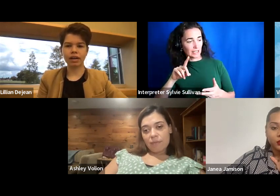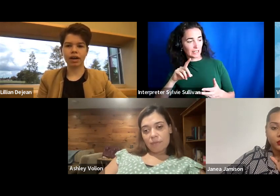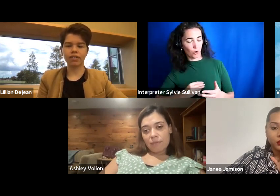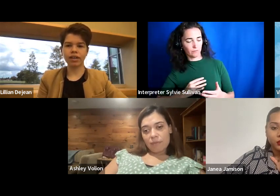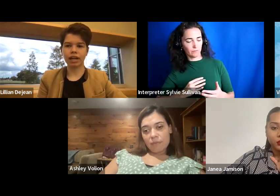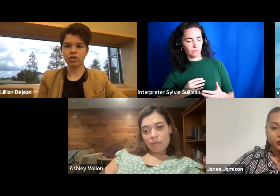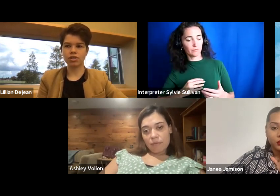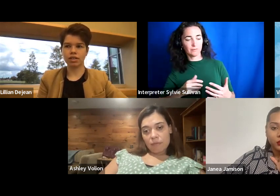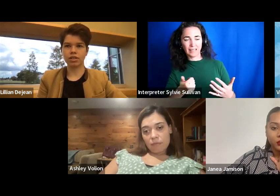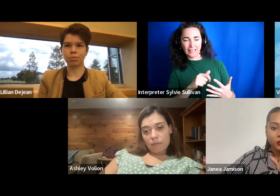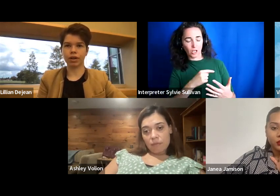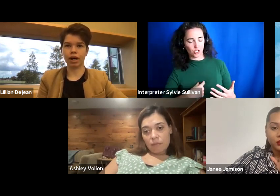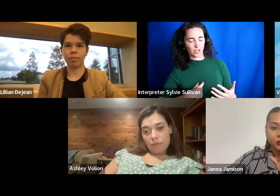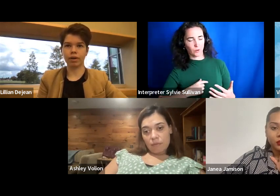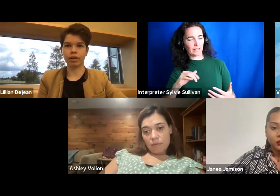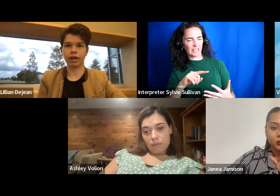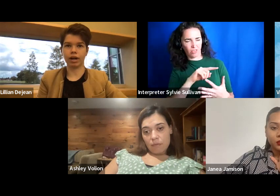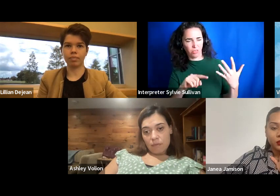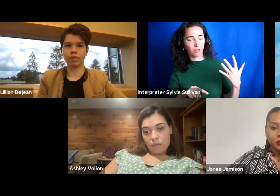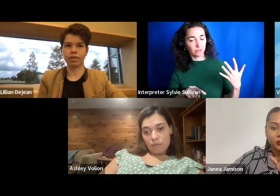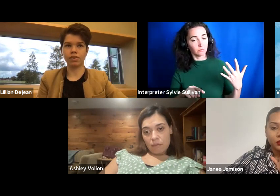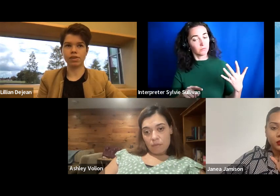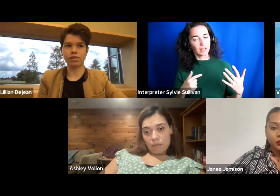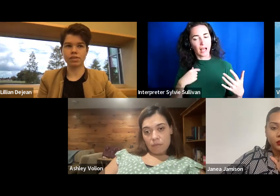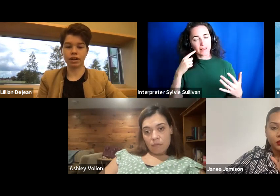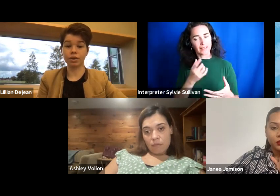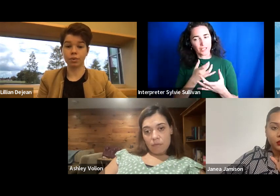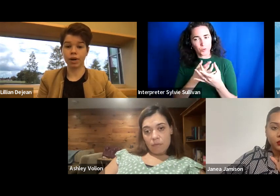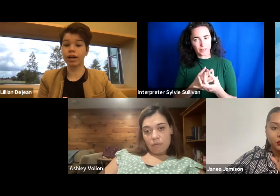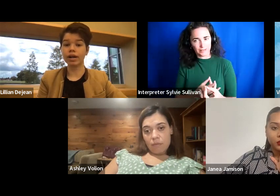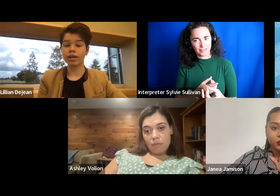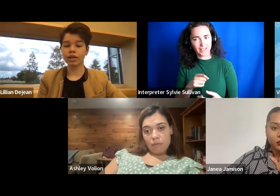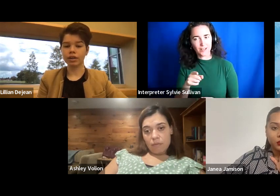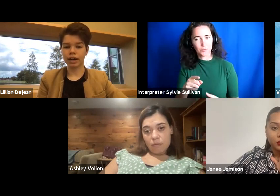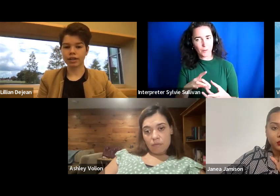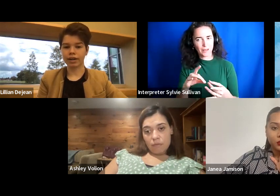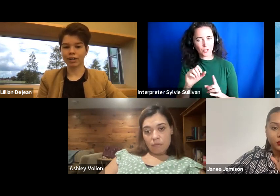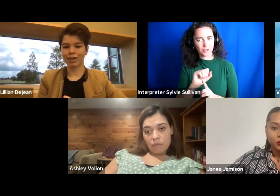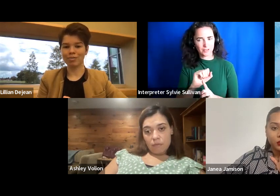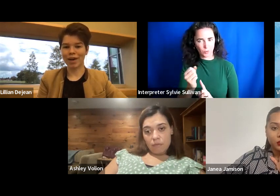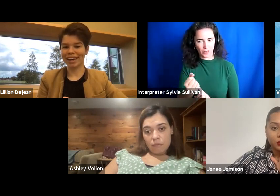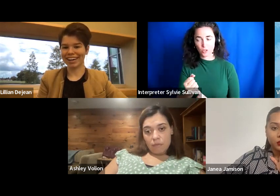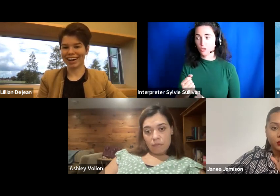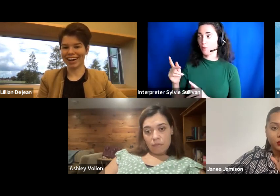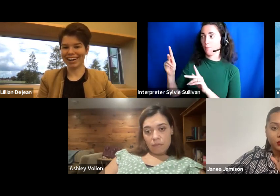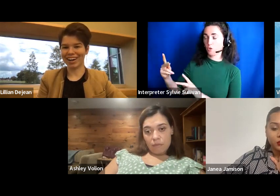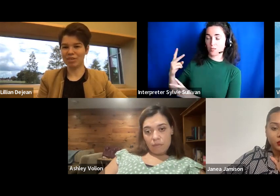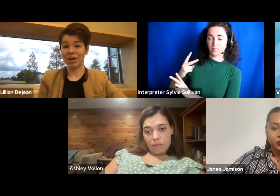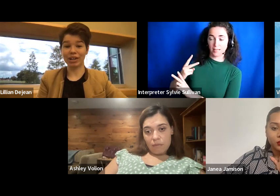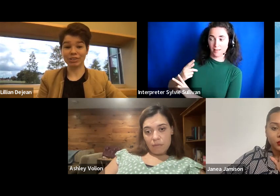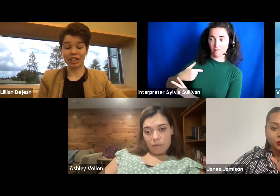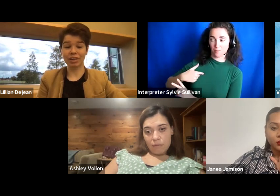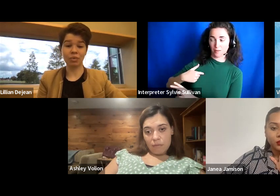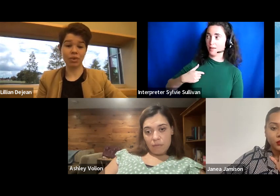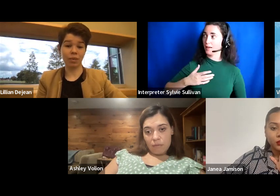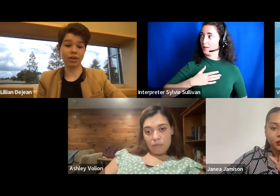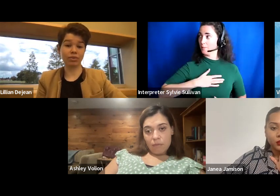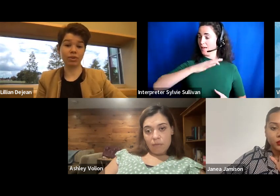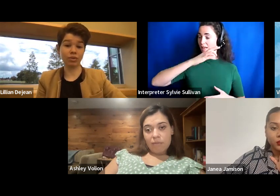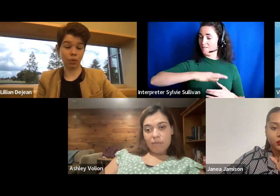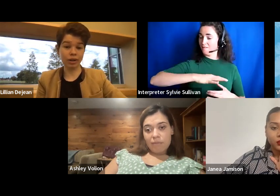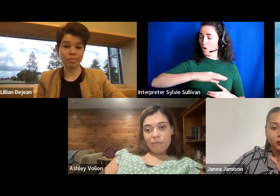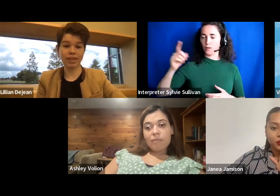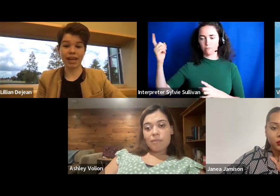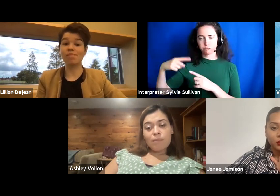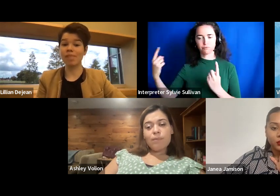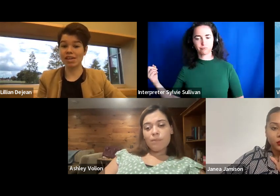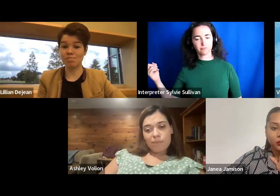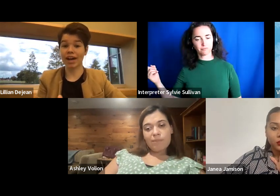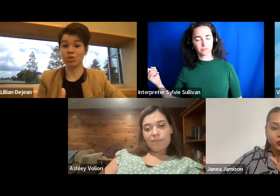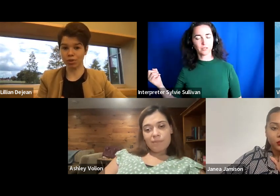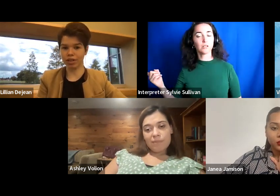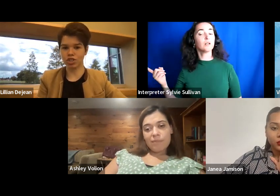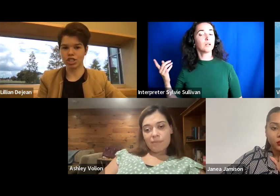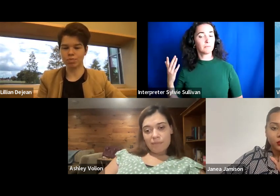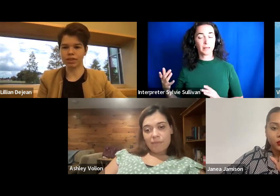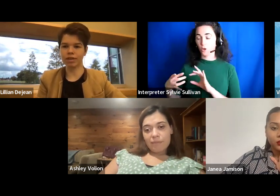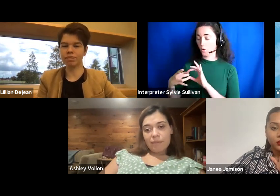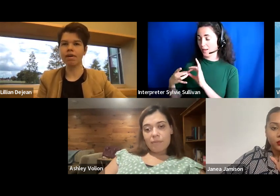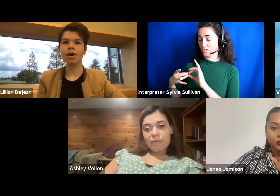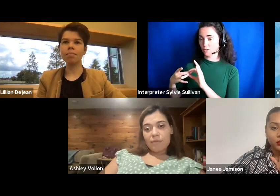And I I find it interesting that you bring up this scenario where your caretaker may not agree with what you're voting for, and that may impact your relationship with them.